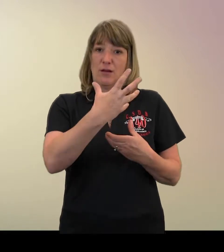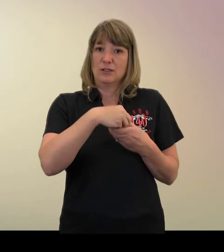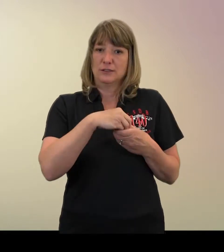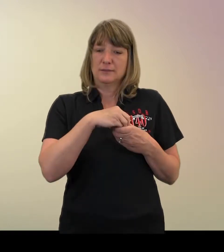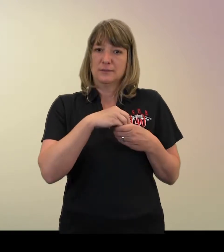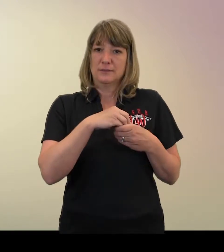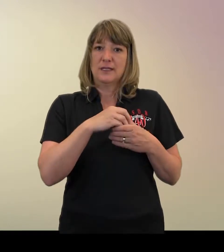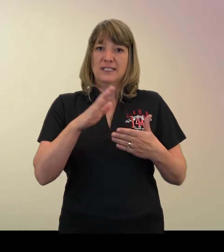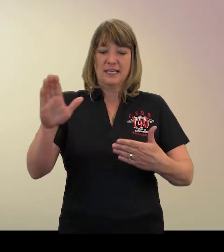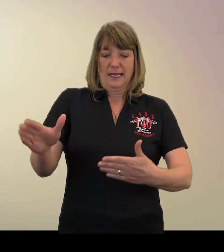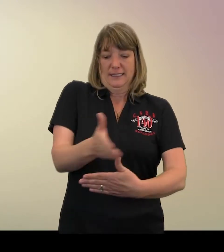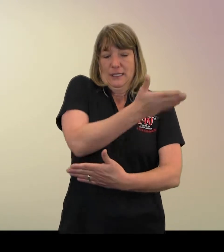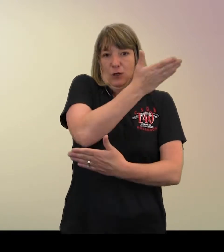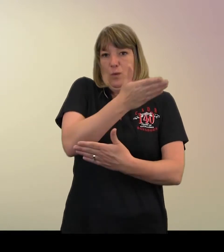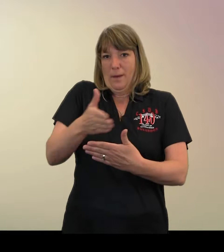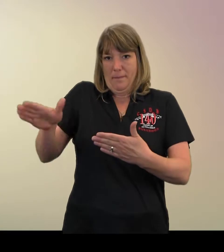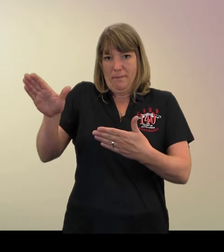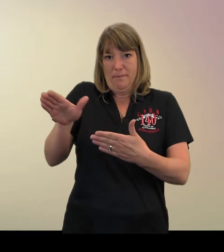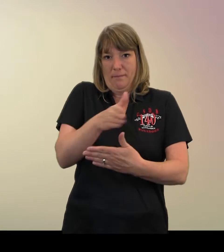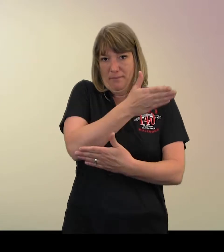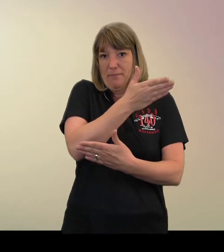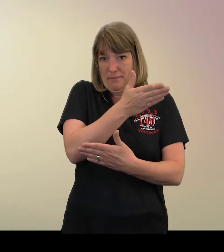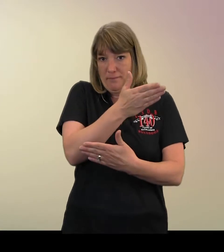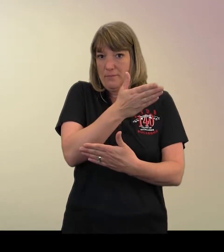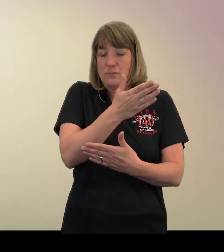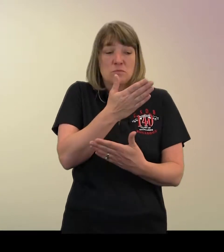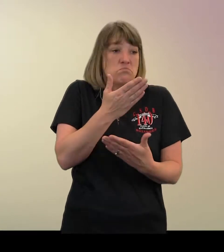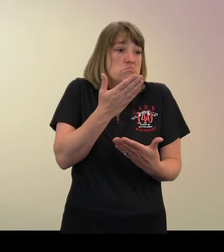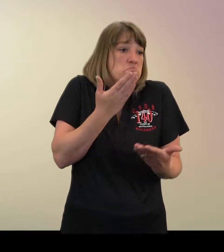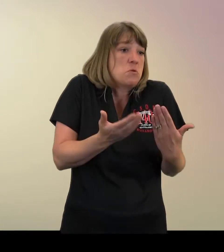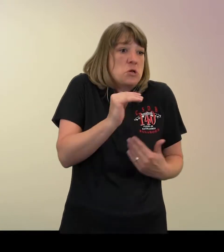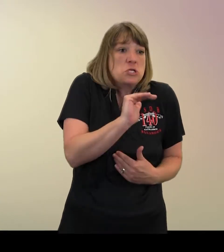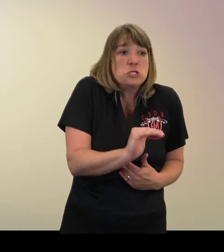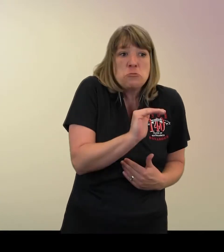is a continuum. You might have children, who show